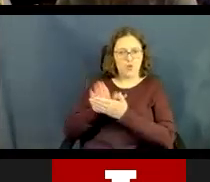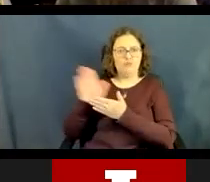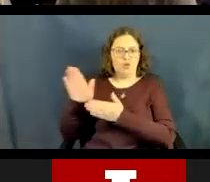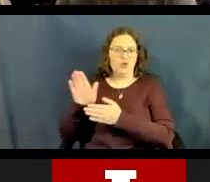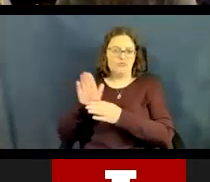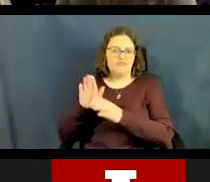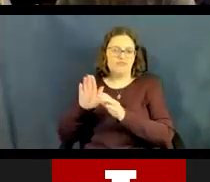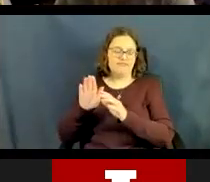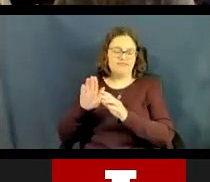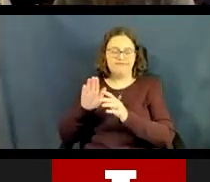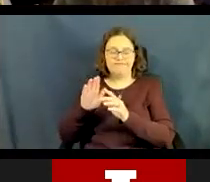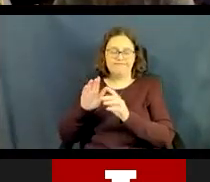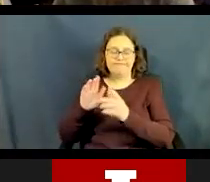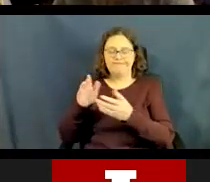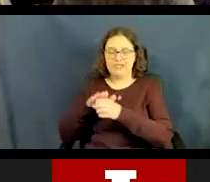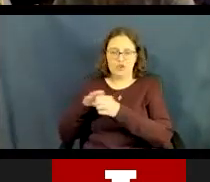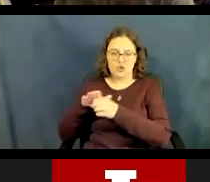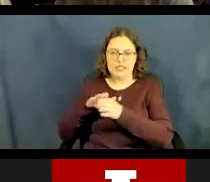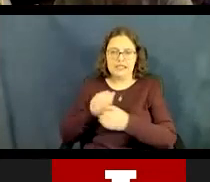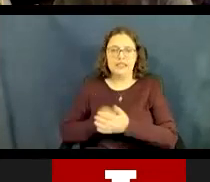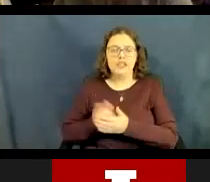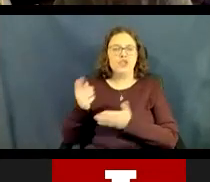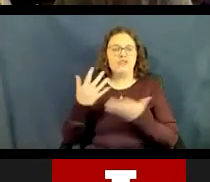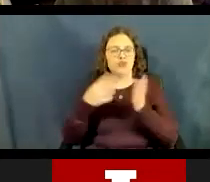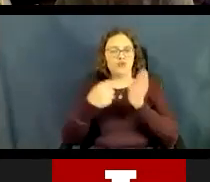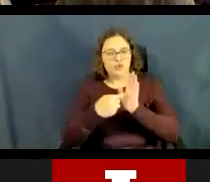She demonstrates ways in working in Google sites, tips